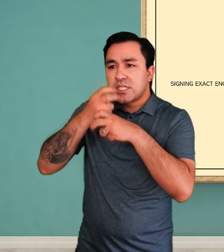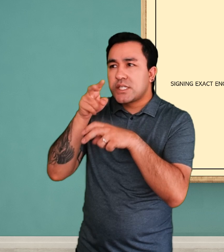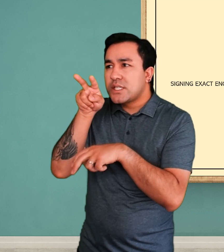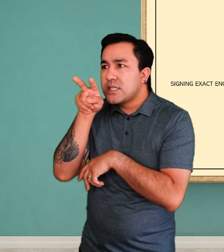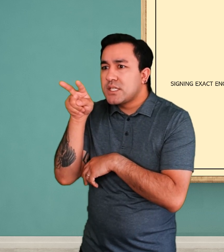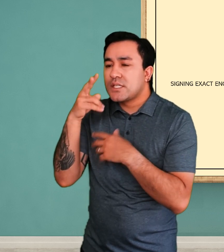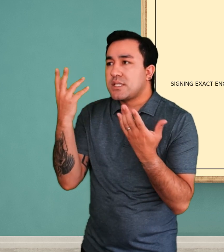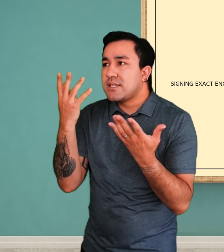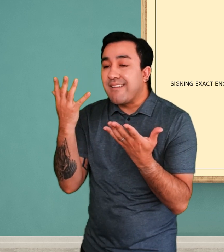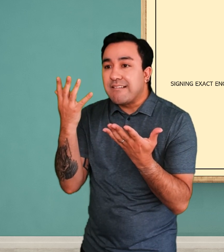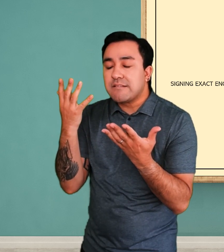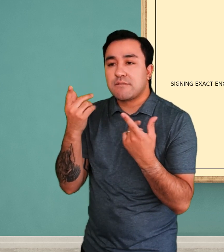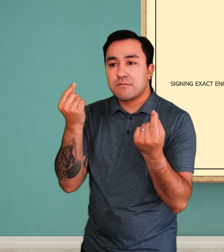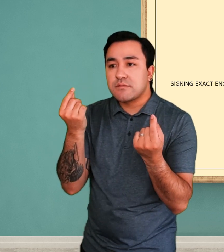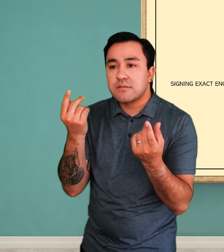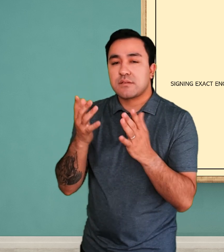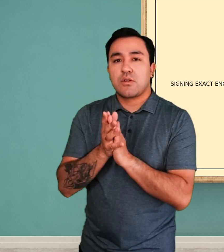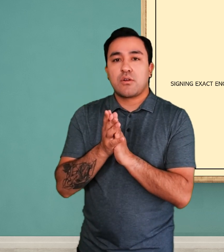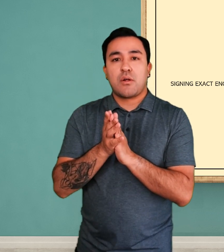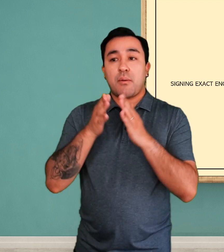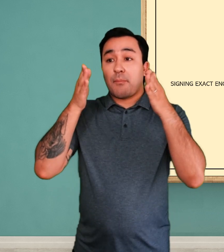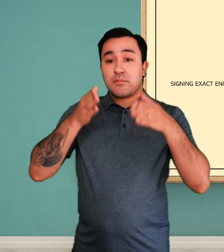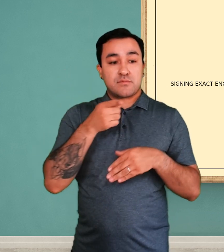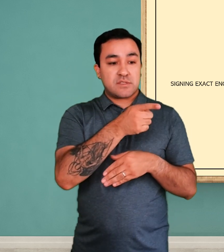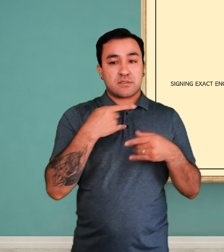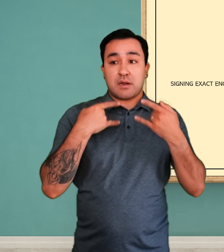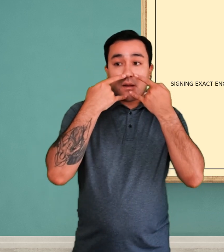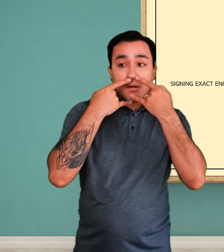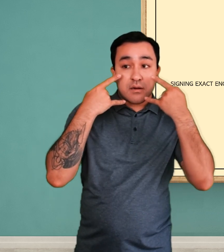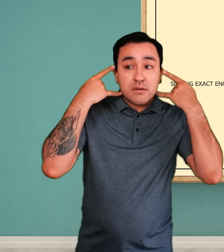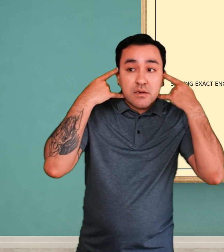What happens when the person is wearing a mask for their health or the health of others?